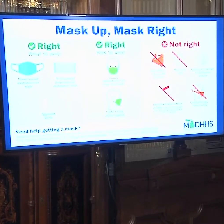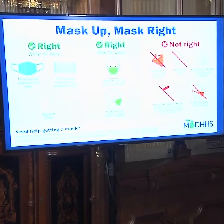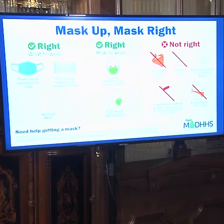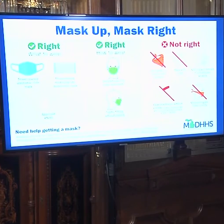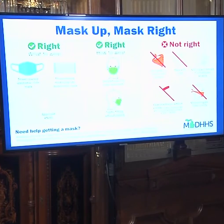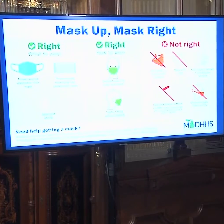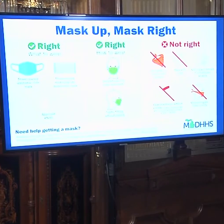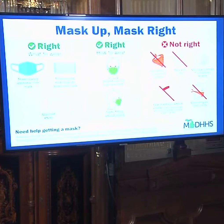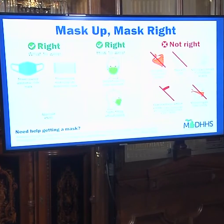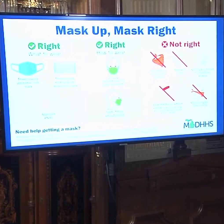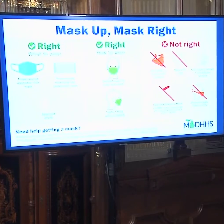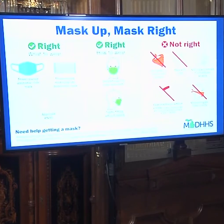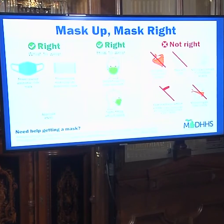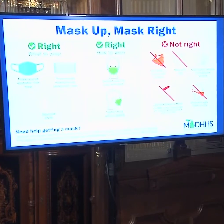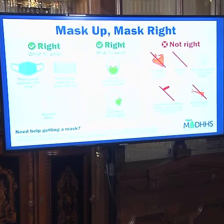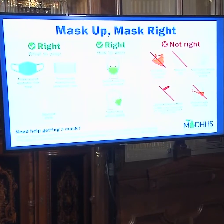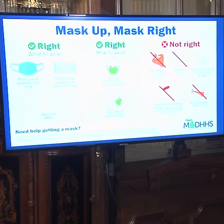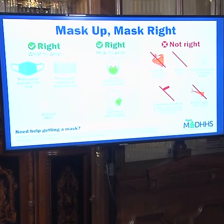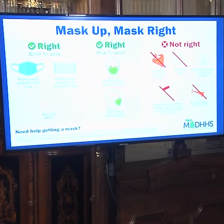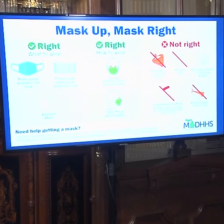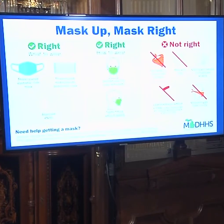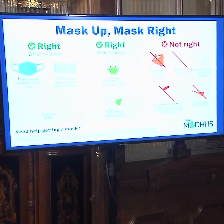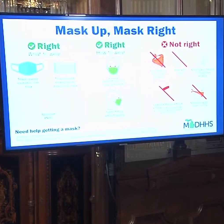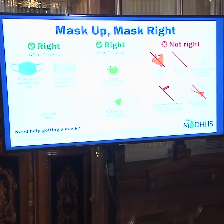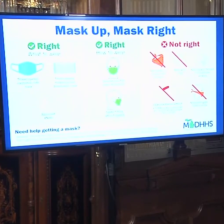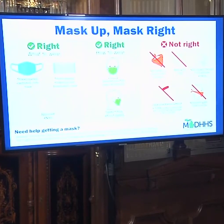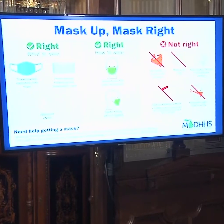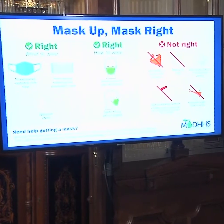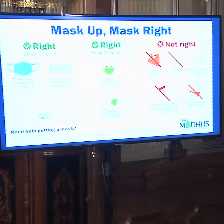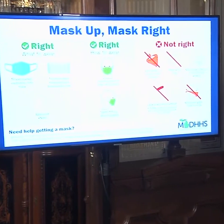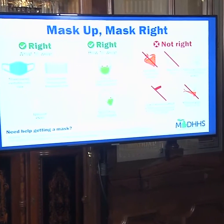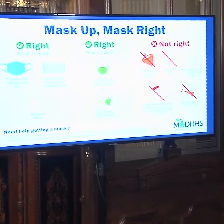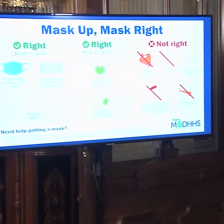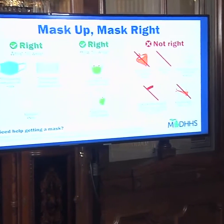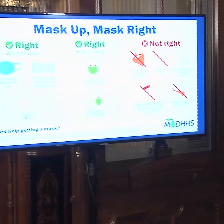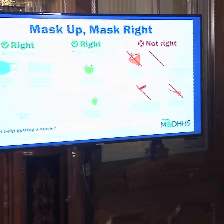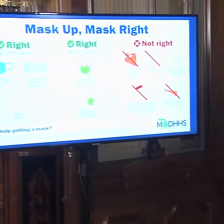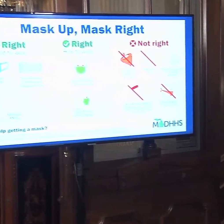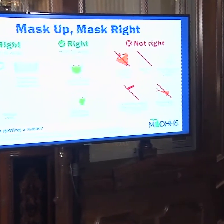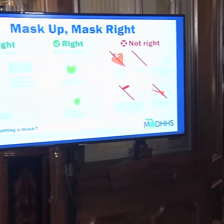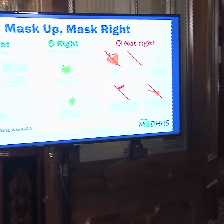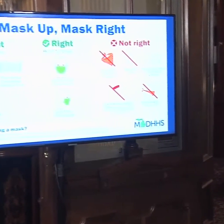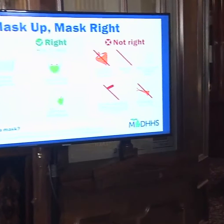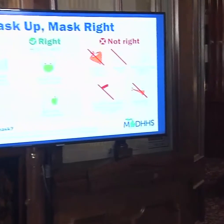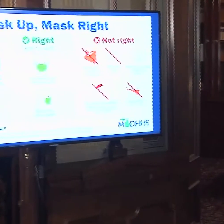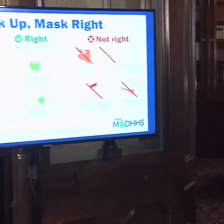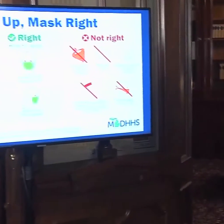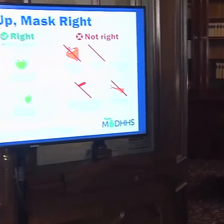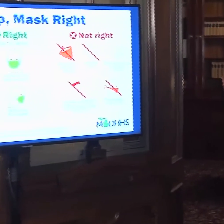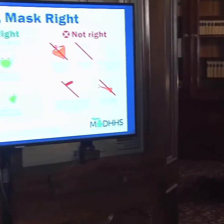THAT IT FITS SNUGLY. YOU CAN ALSO GET A FREE MASK AT MANY OF OUR PARTNER SITES ACROSS